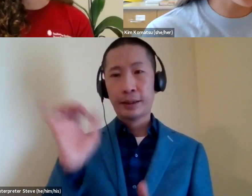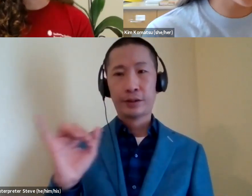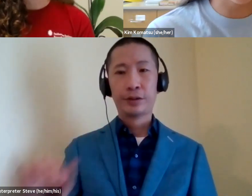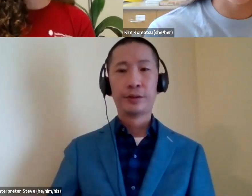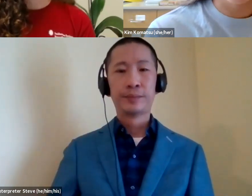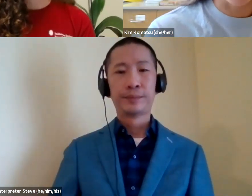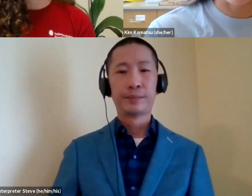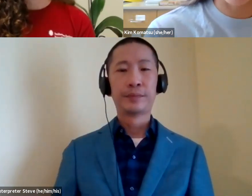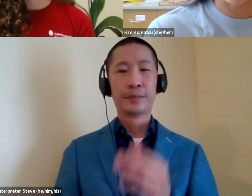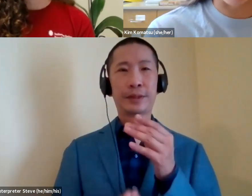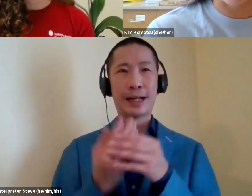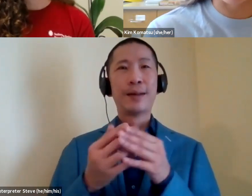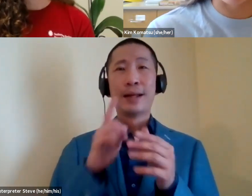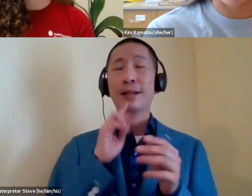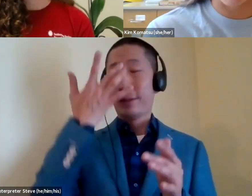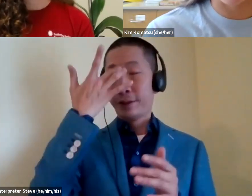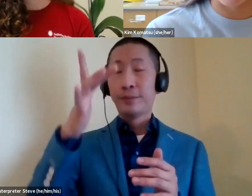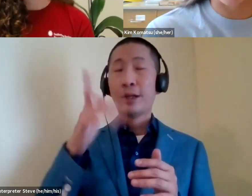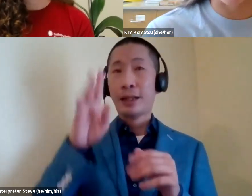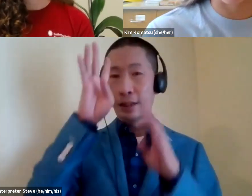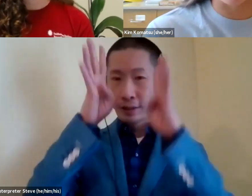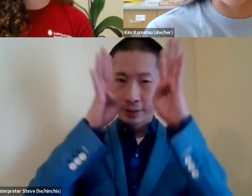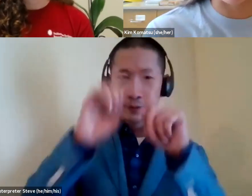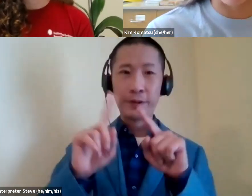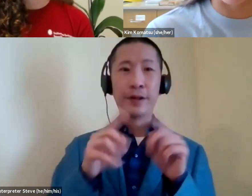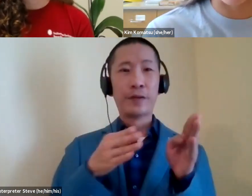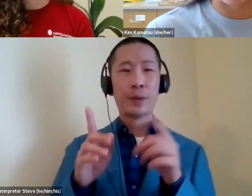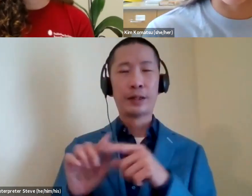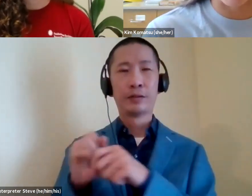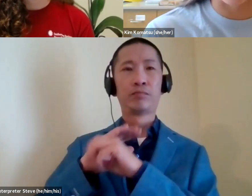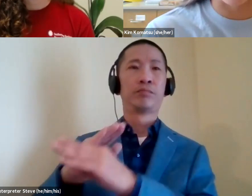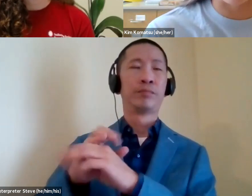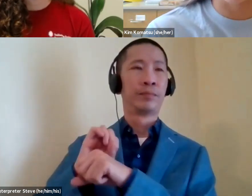Kim Komatsu (she/her): So plants are are pretty smart they're coming up with lots of ways to overcome the insects that are trying to eat them.